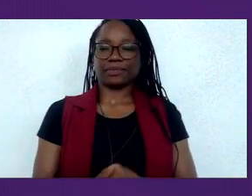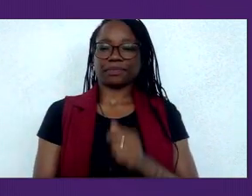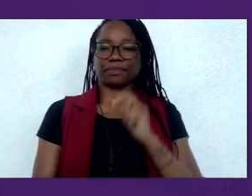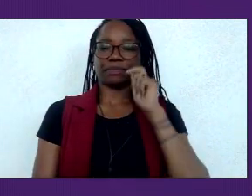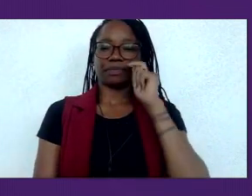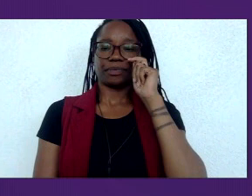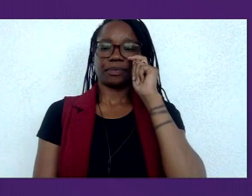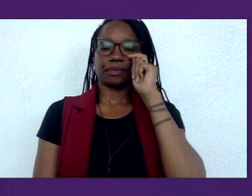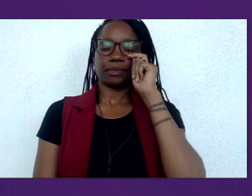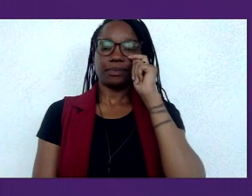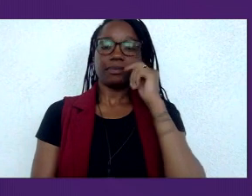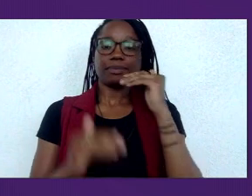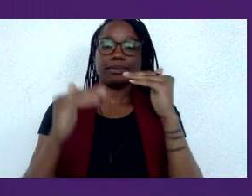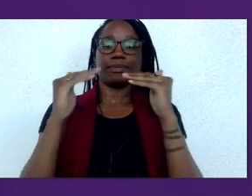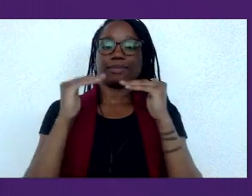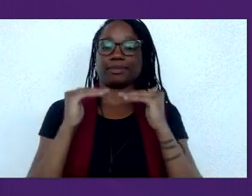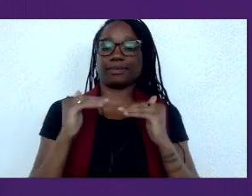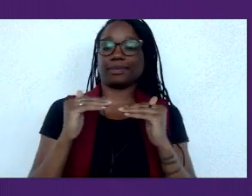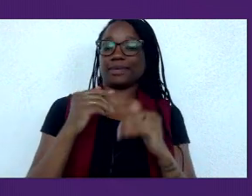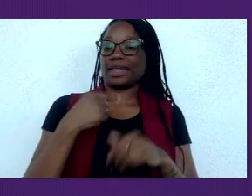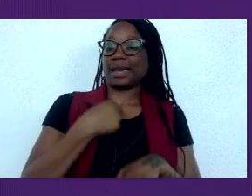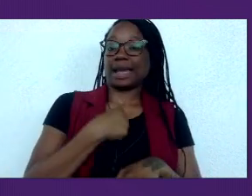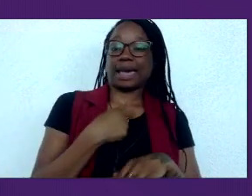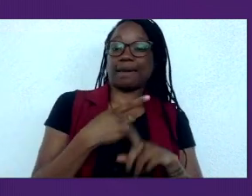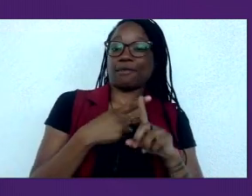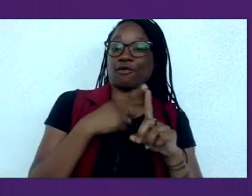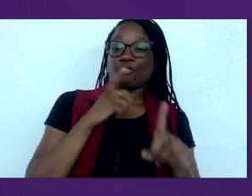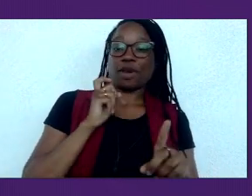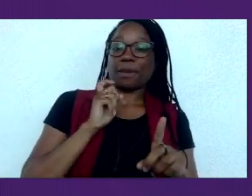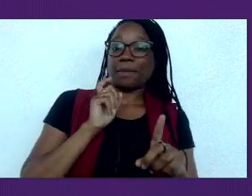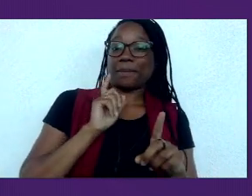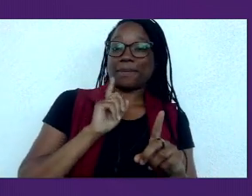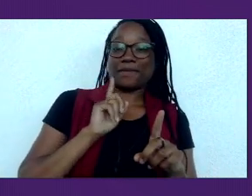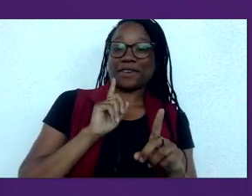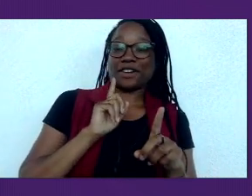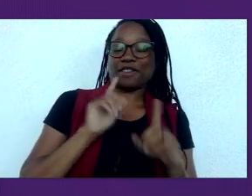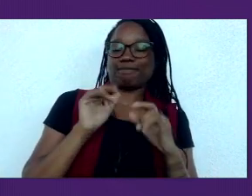Next 'I am from', and you'll give us the smelling of the scents.